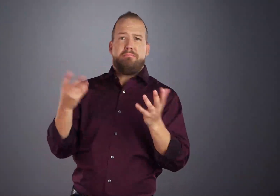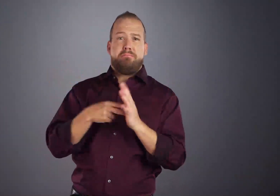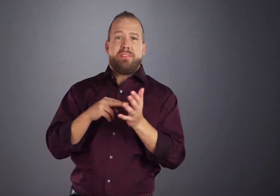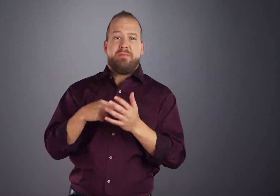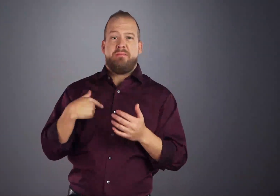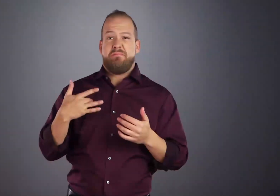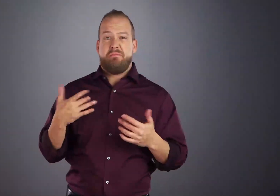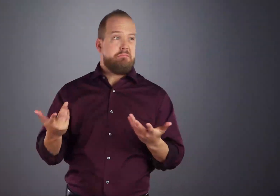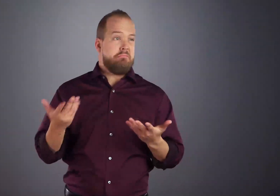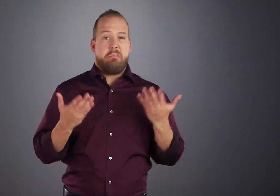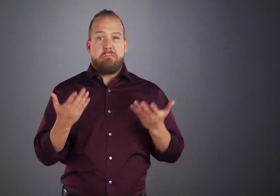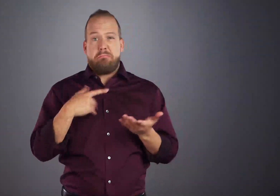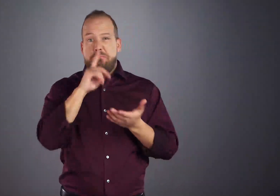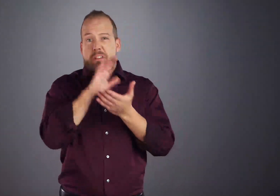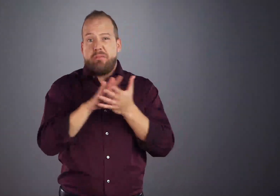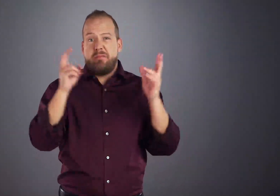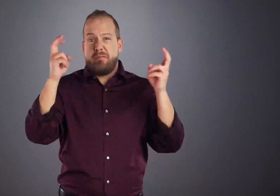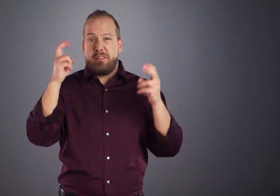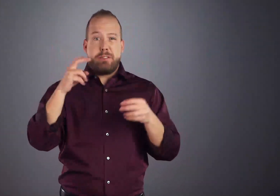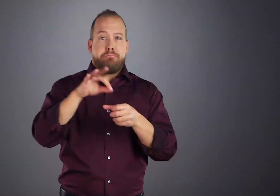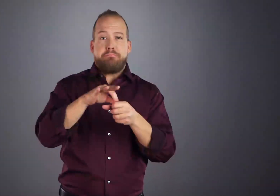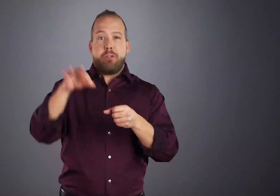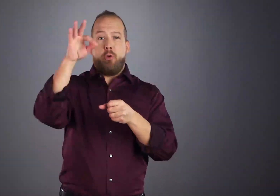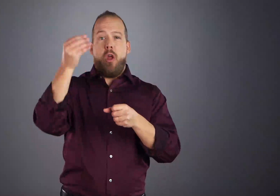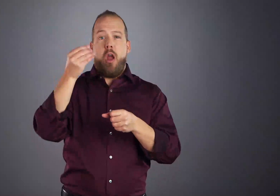But that was as far as I had gone.